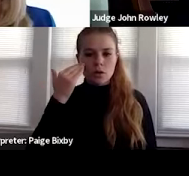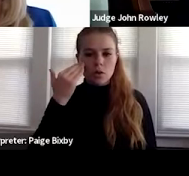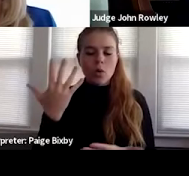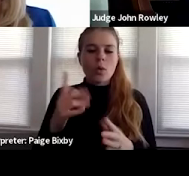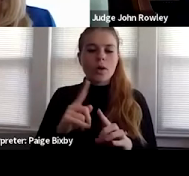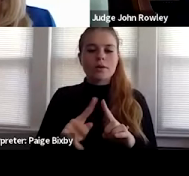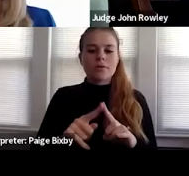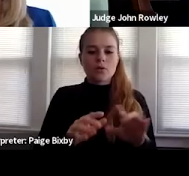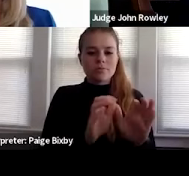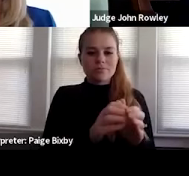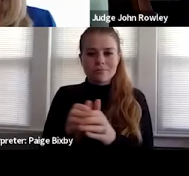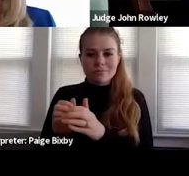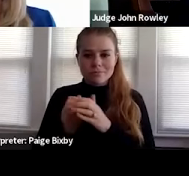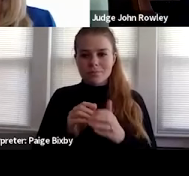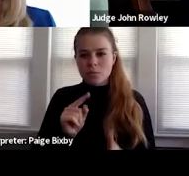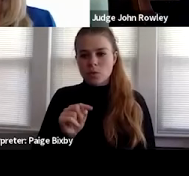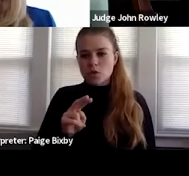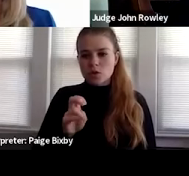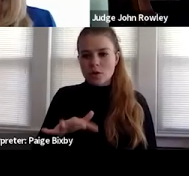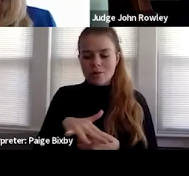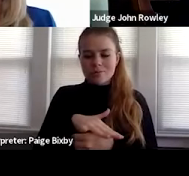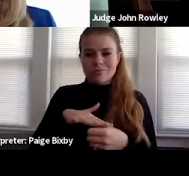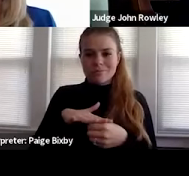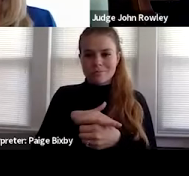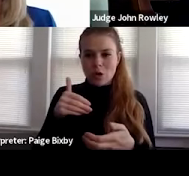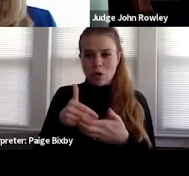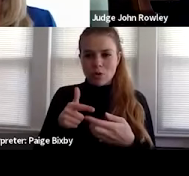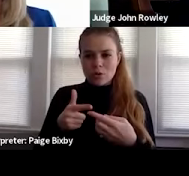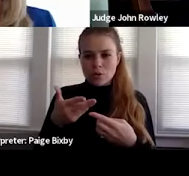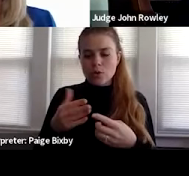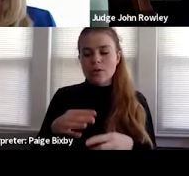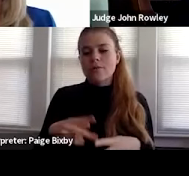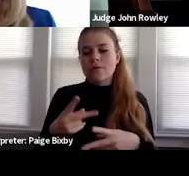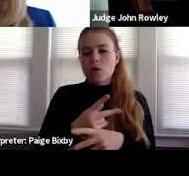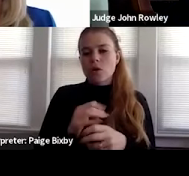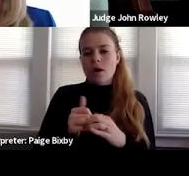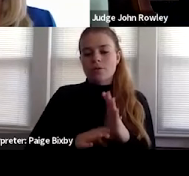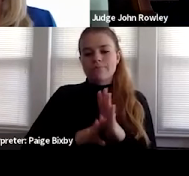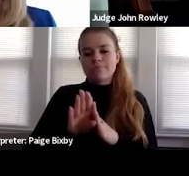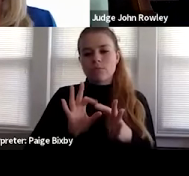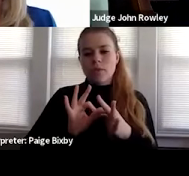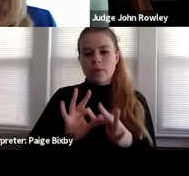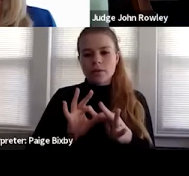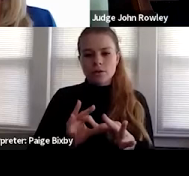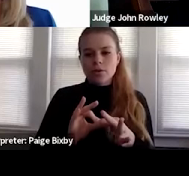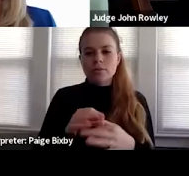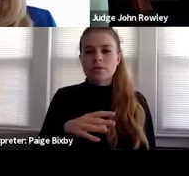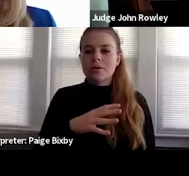and different tribal communities you have around you and near you and find ways to build relationships and have them on,